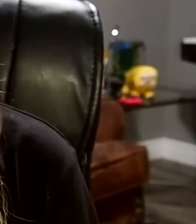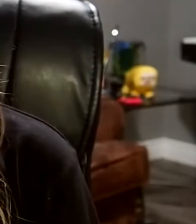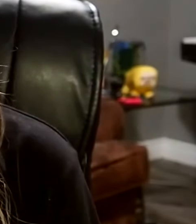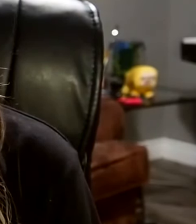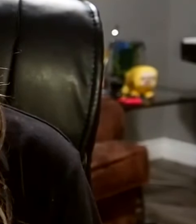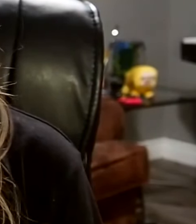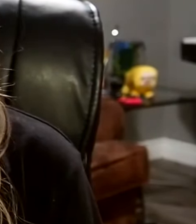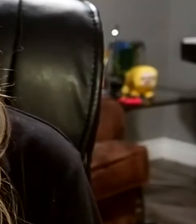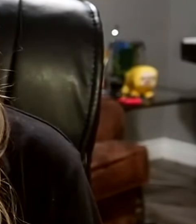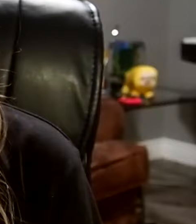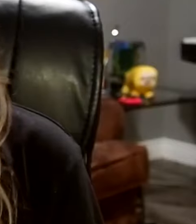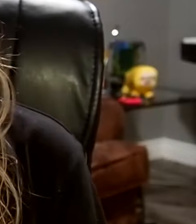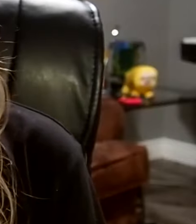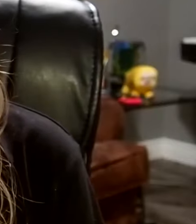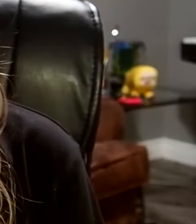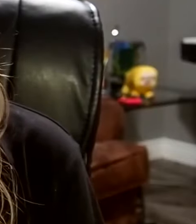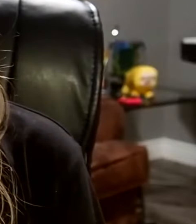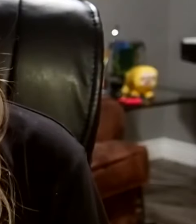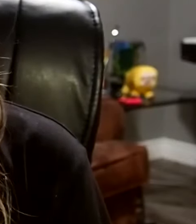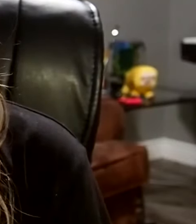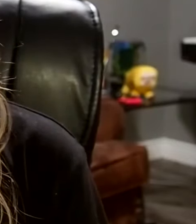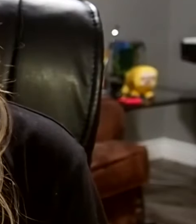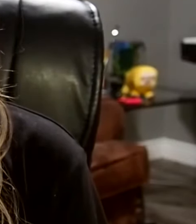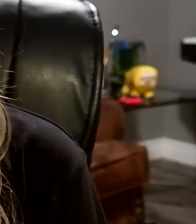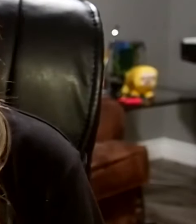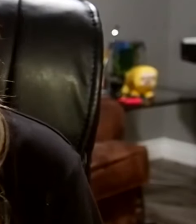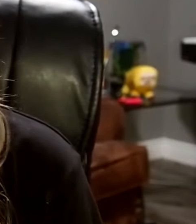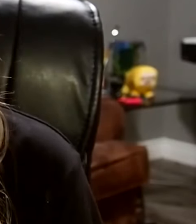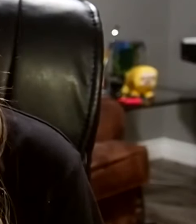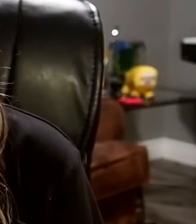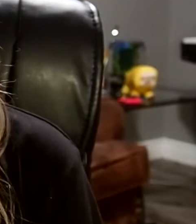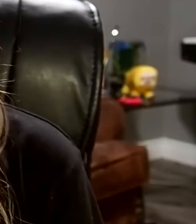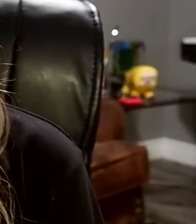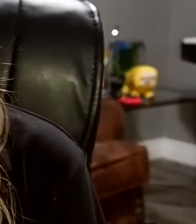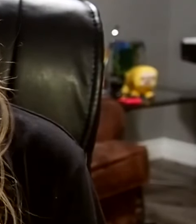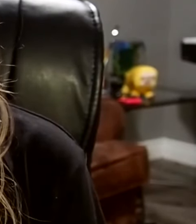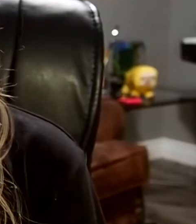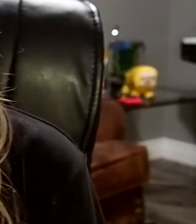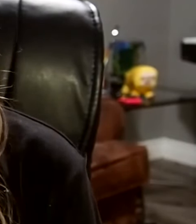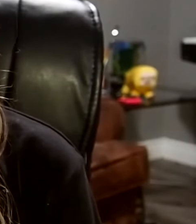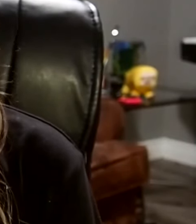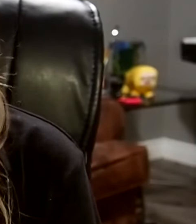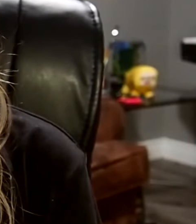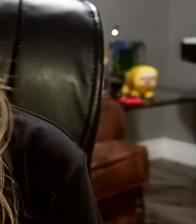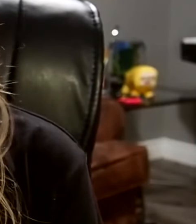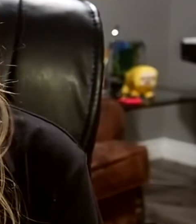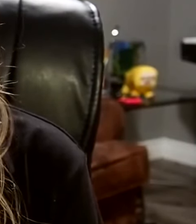AND THIS YEAR I'VE HAD A PARTICULARLY AMAZING TIME DOING SO.